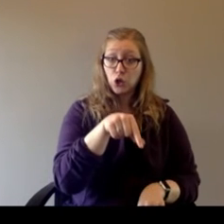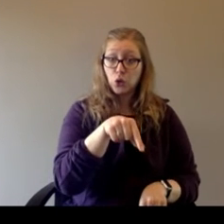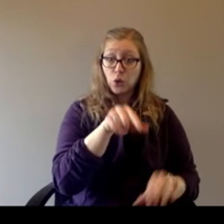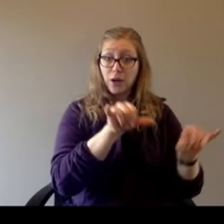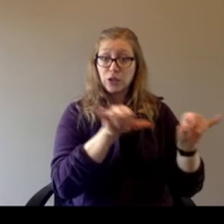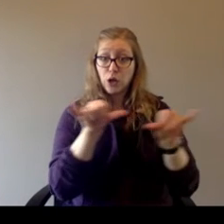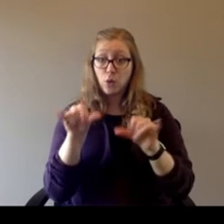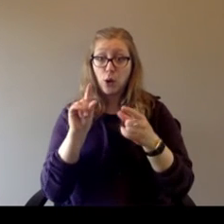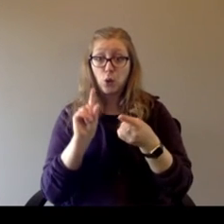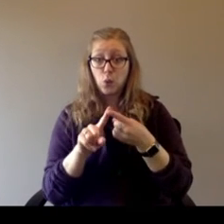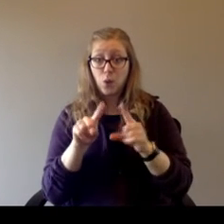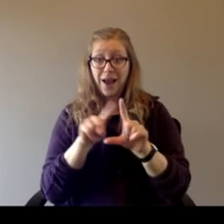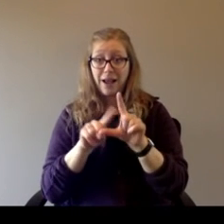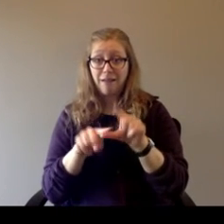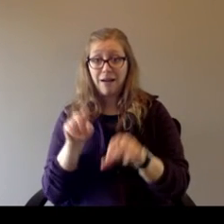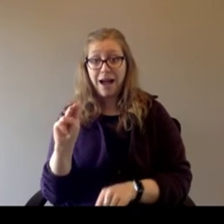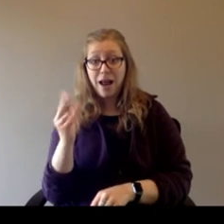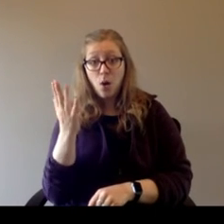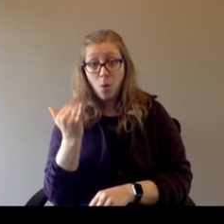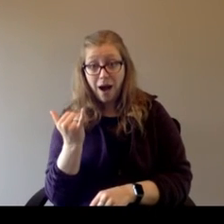Because of that theorem we have. The third angle